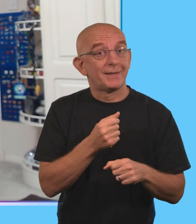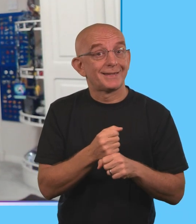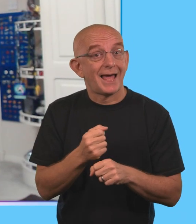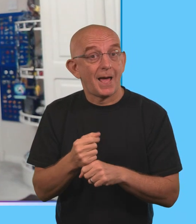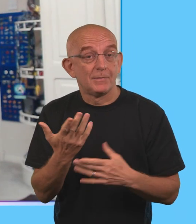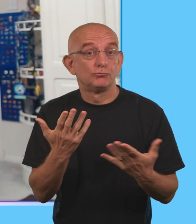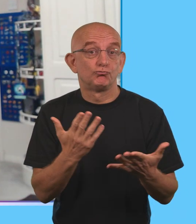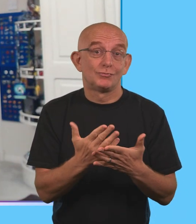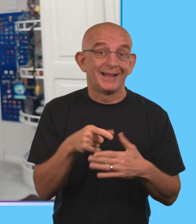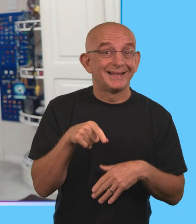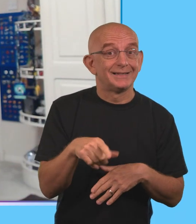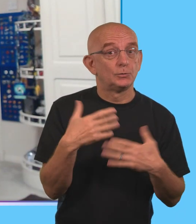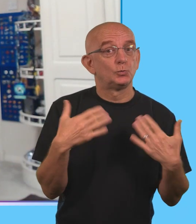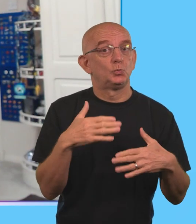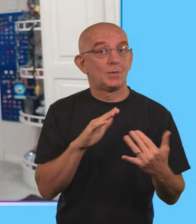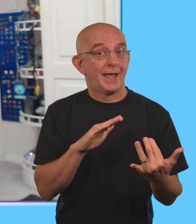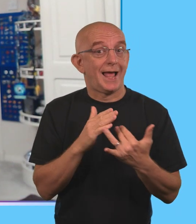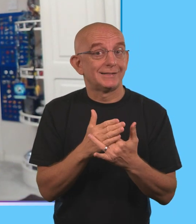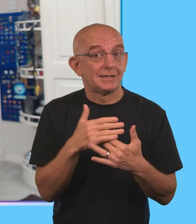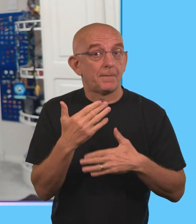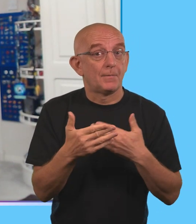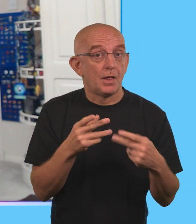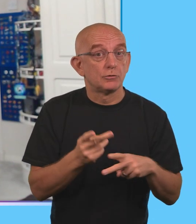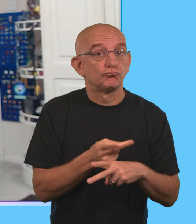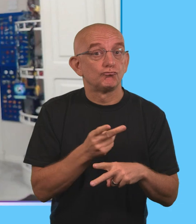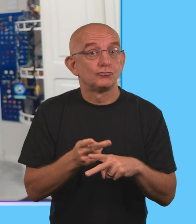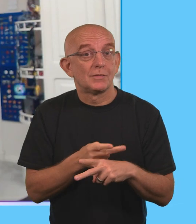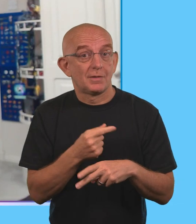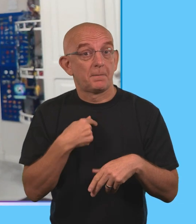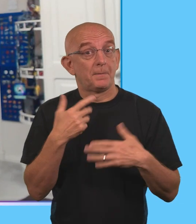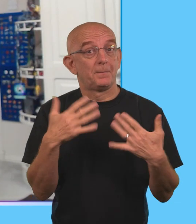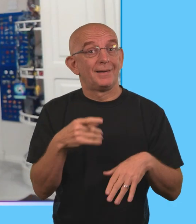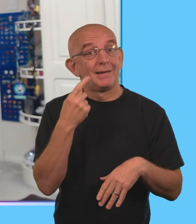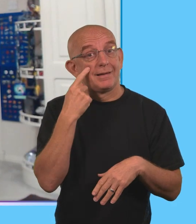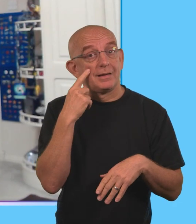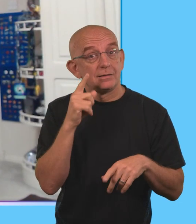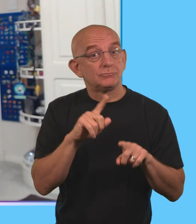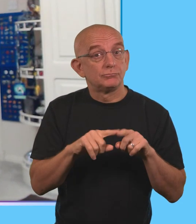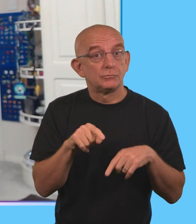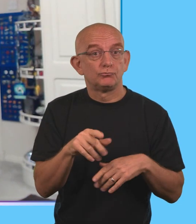Yes, I get to talk about an accessible rhythm game, and I played the demo, I think it was last